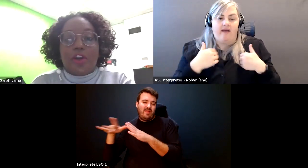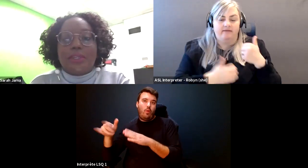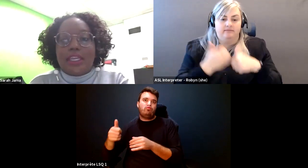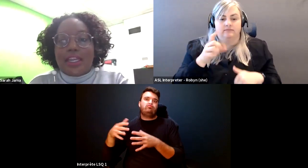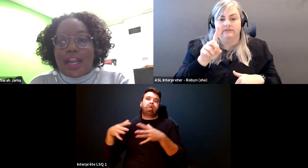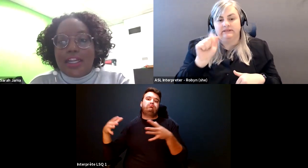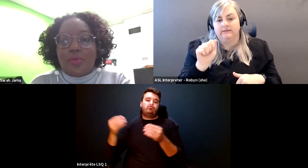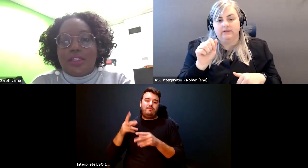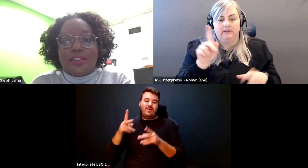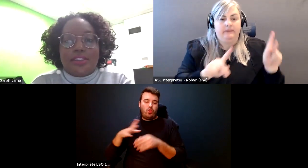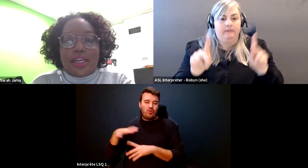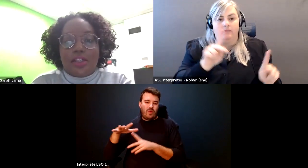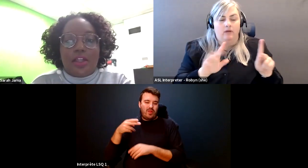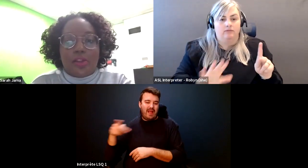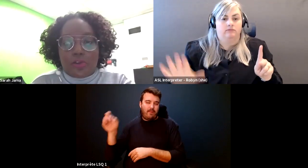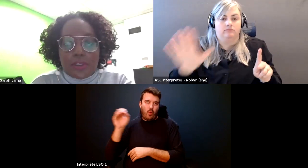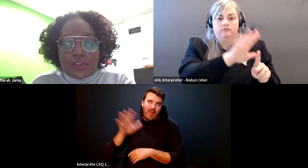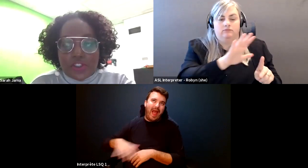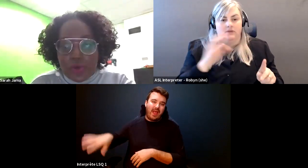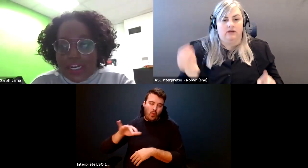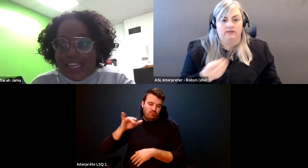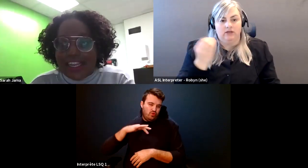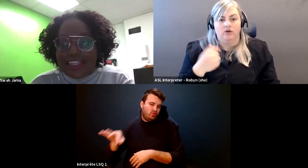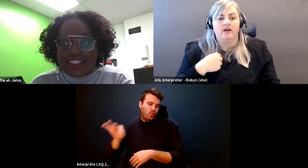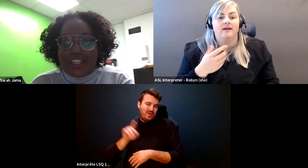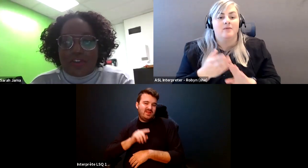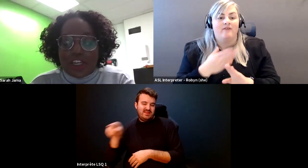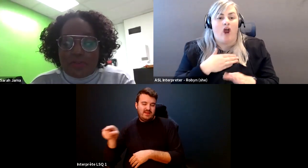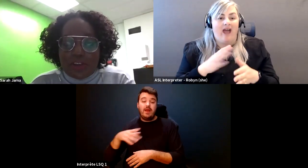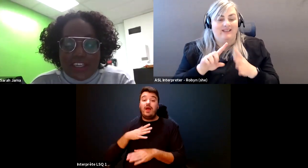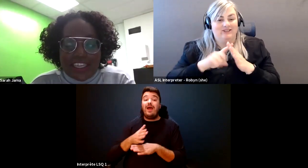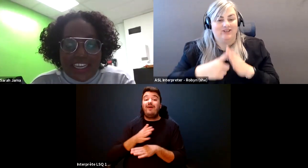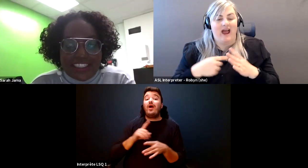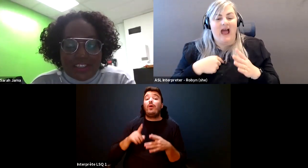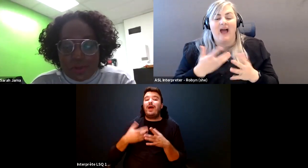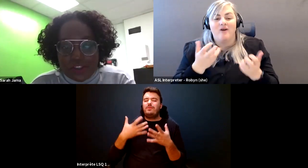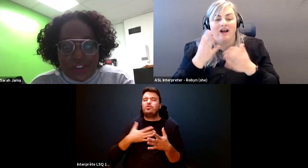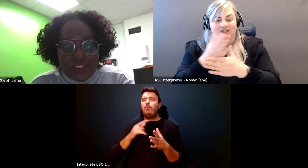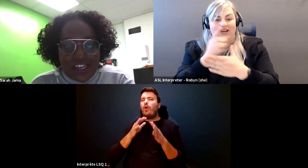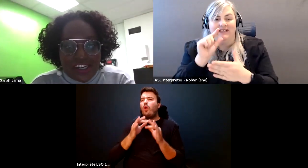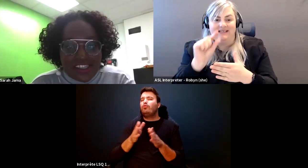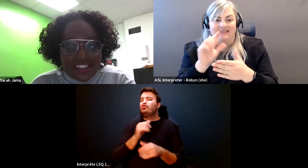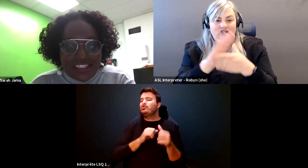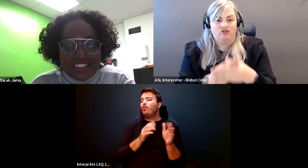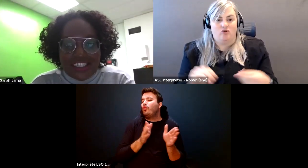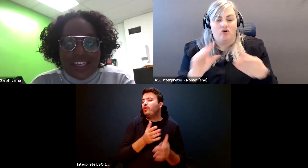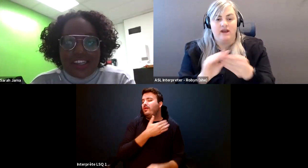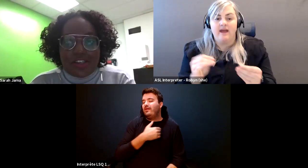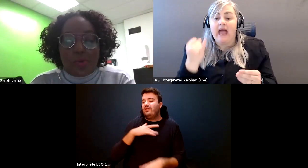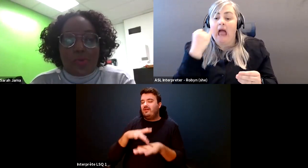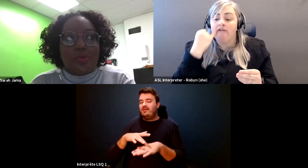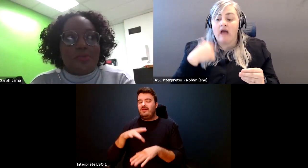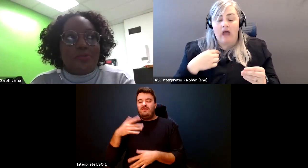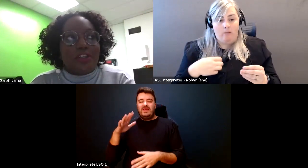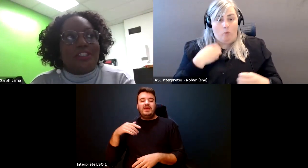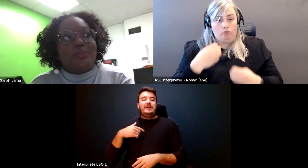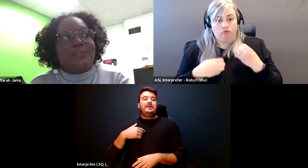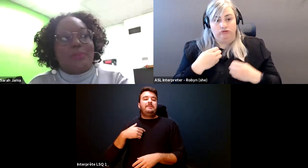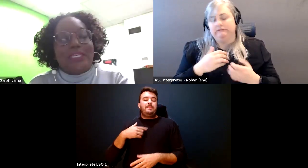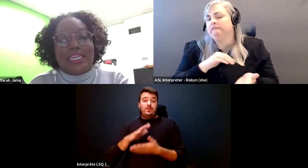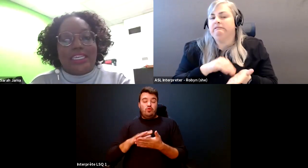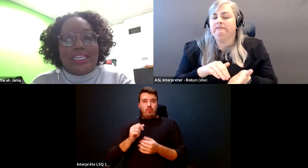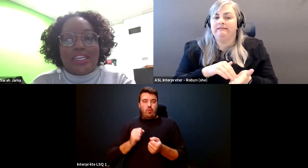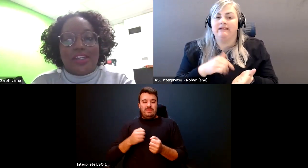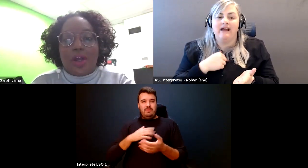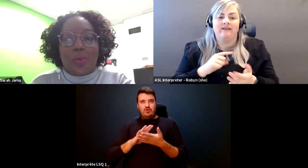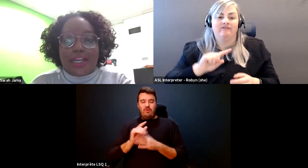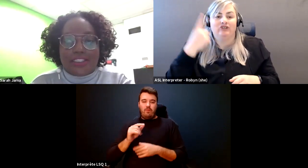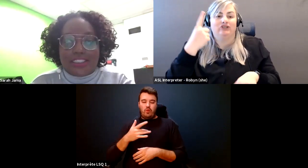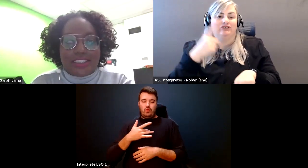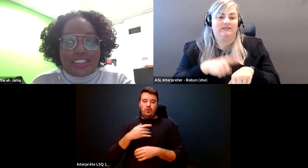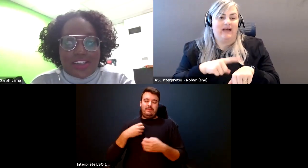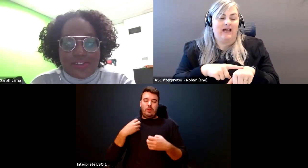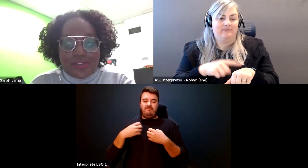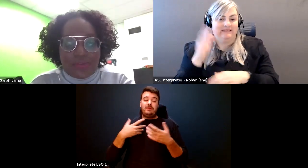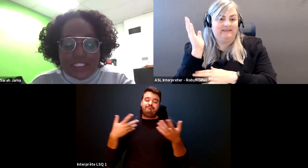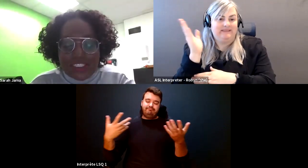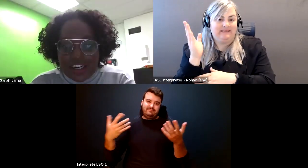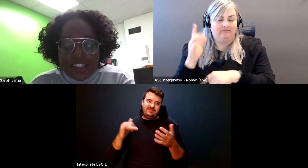Sarah Jama: Before I begin I kind of want to tell a little bit of a story and forgive me if I get emotional, this is not only one of my first time speaking and a long while, since the start of this year.